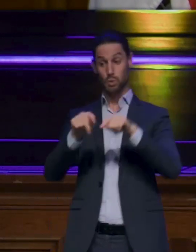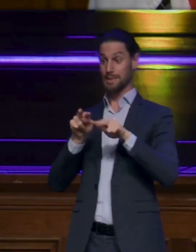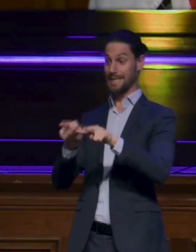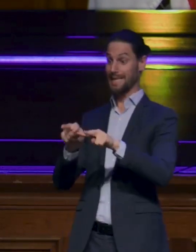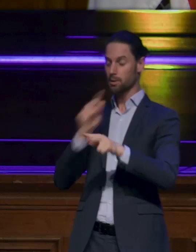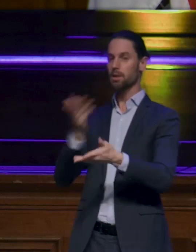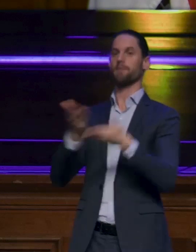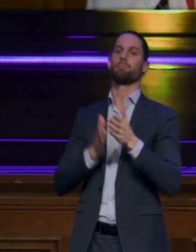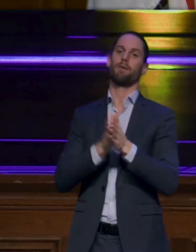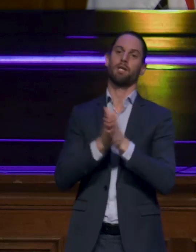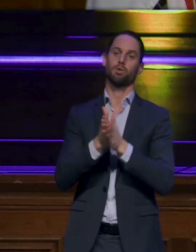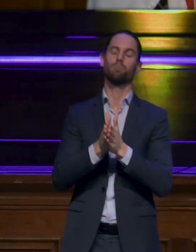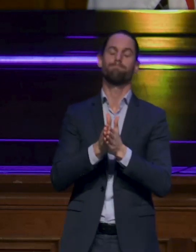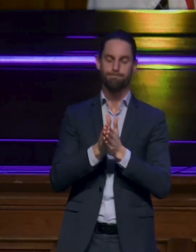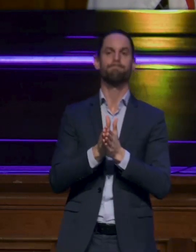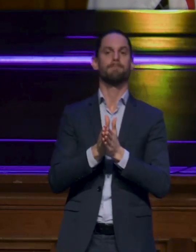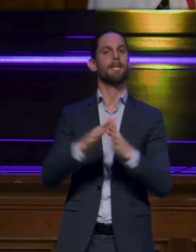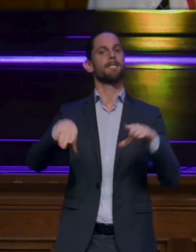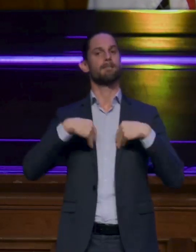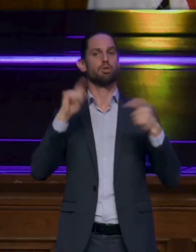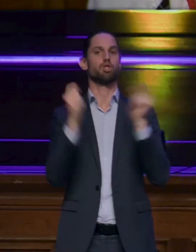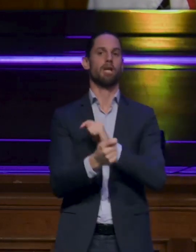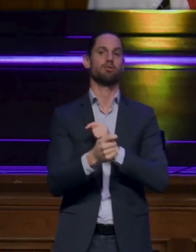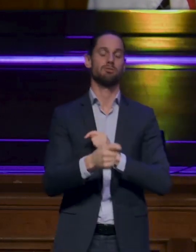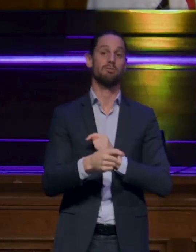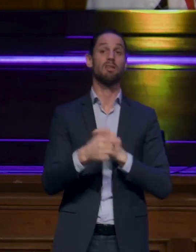need because actually there's going to take country-by-country action and it's